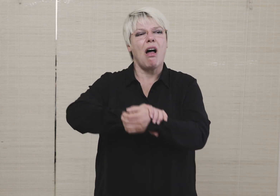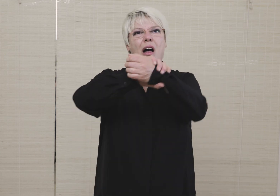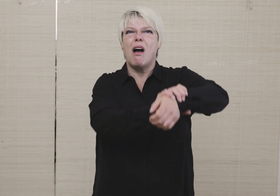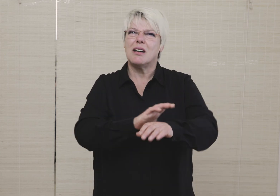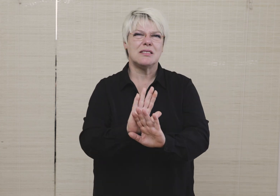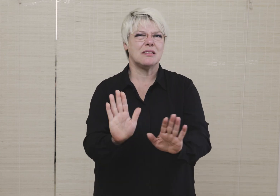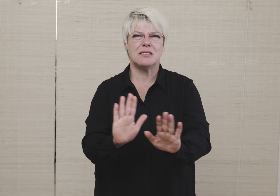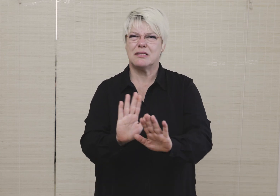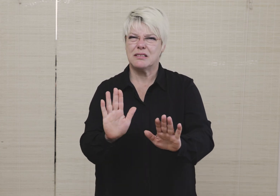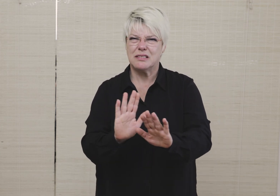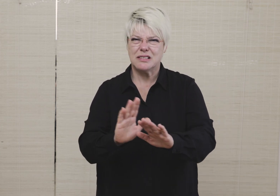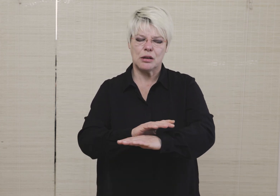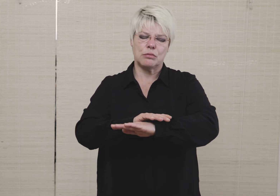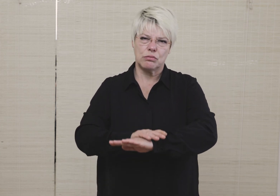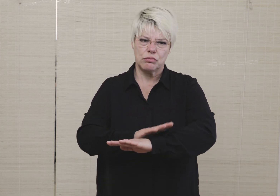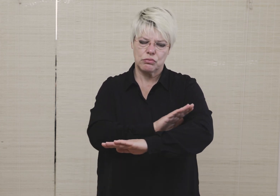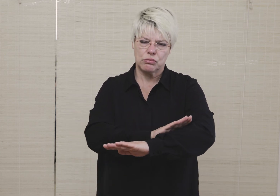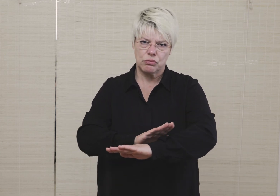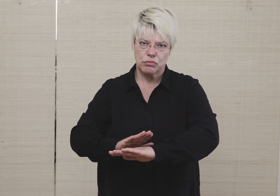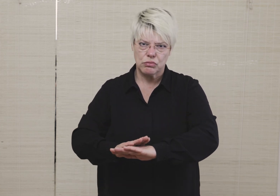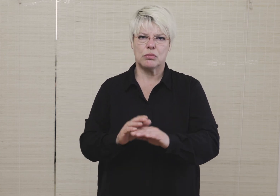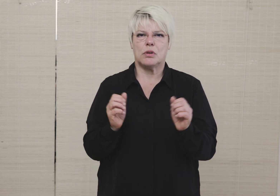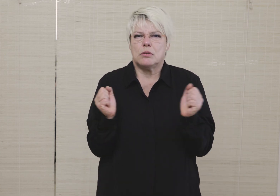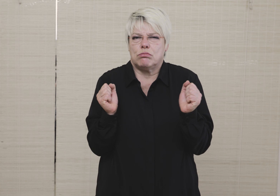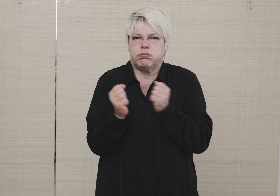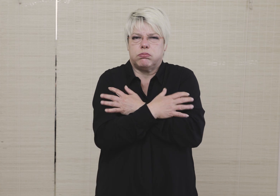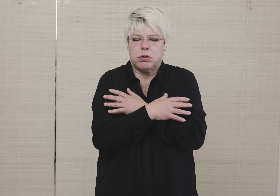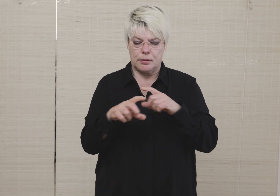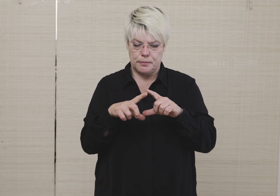If so, these body parts should not be moved and must be kept as still as possible.